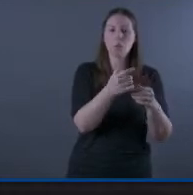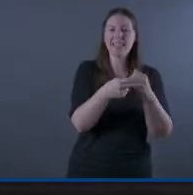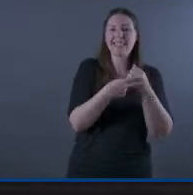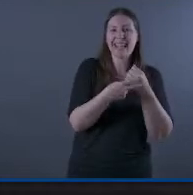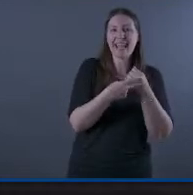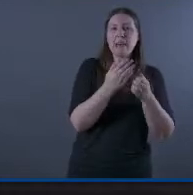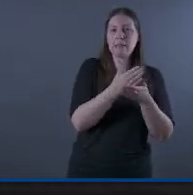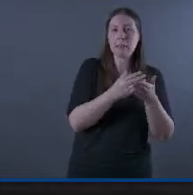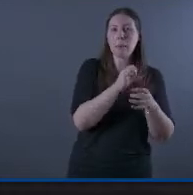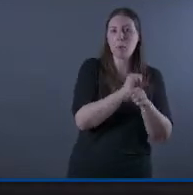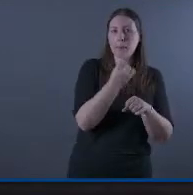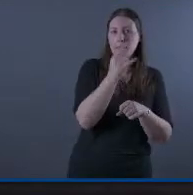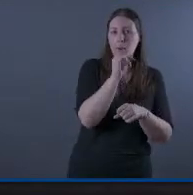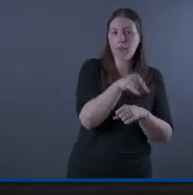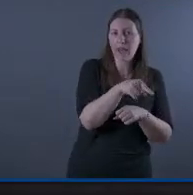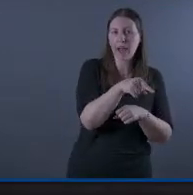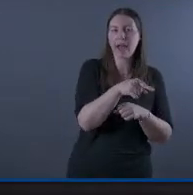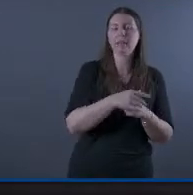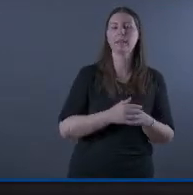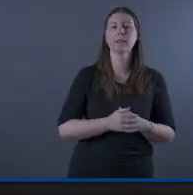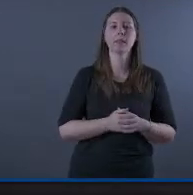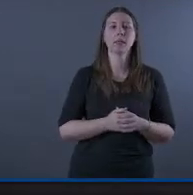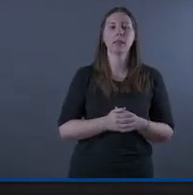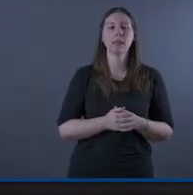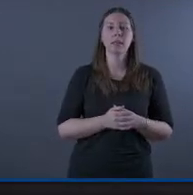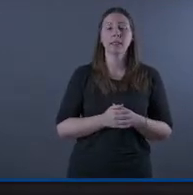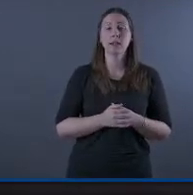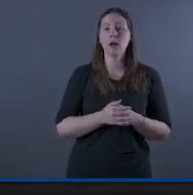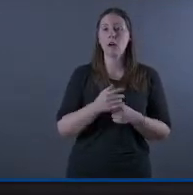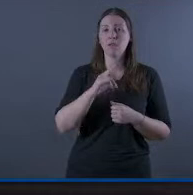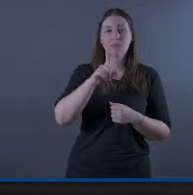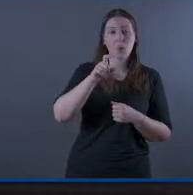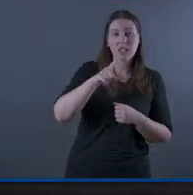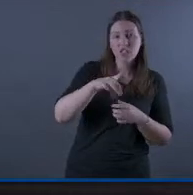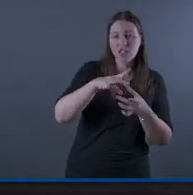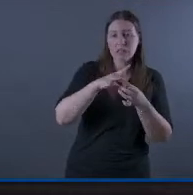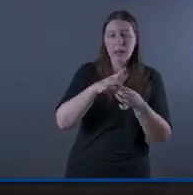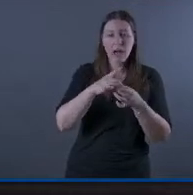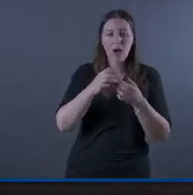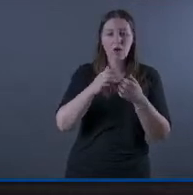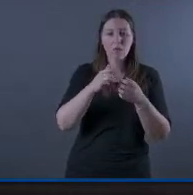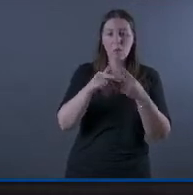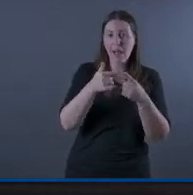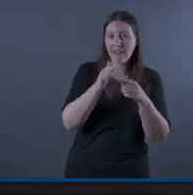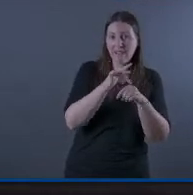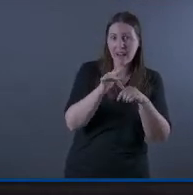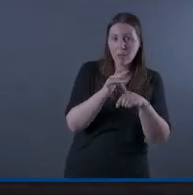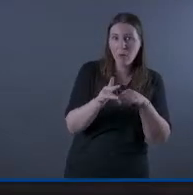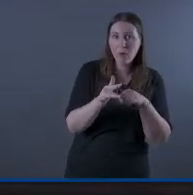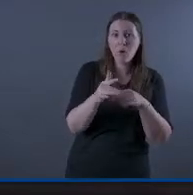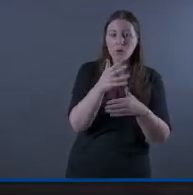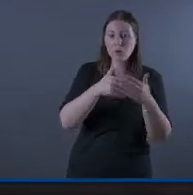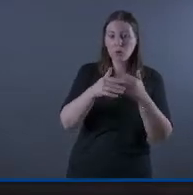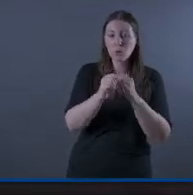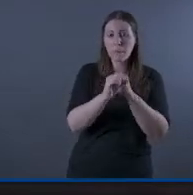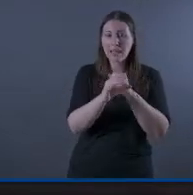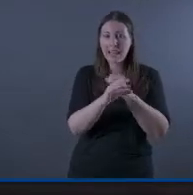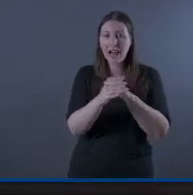when appointment's available, websites, social media, emails and then you can also just call that scheduling phone number and we can give you updates